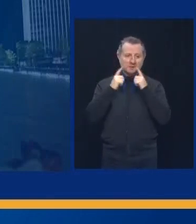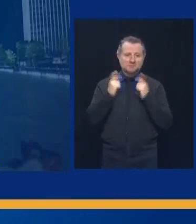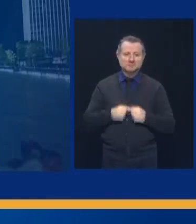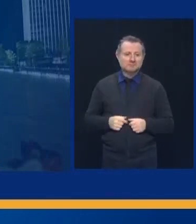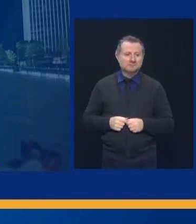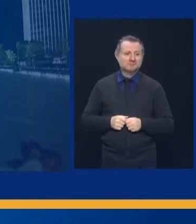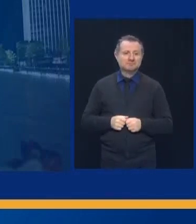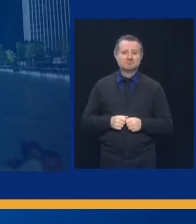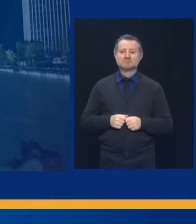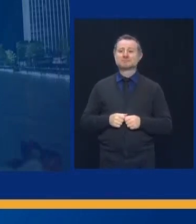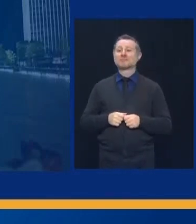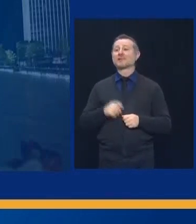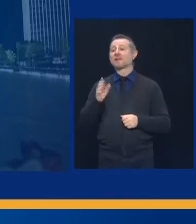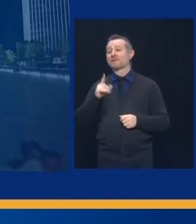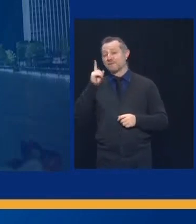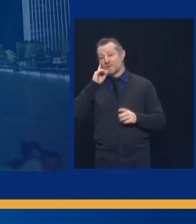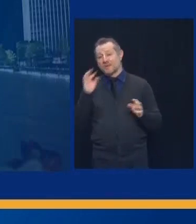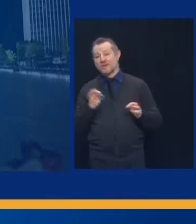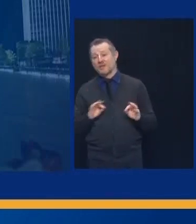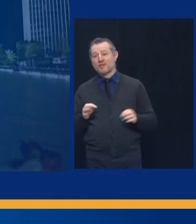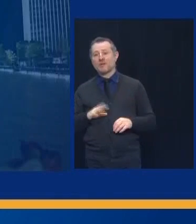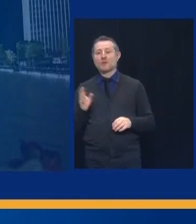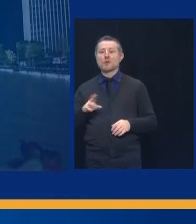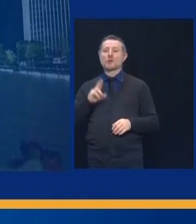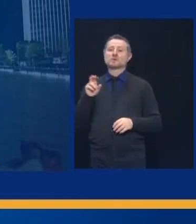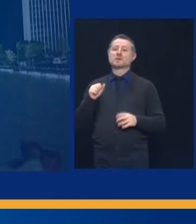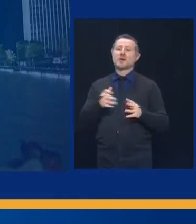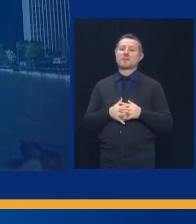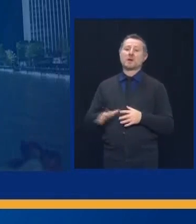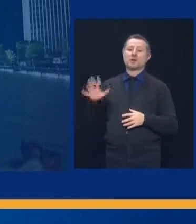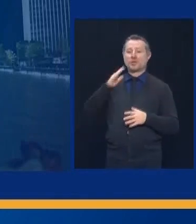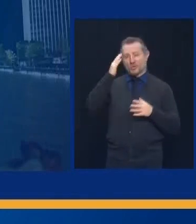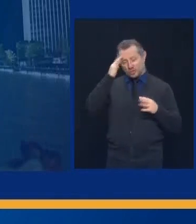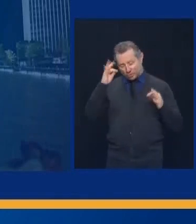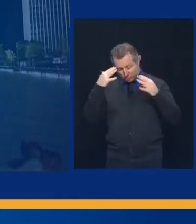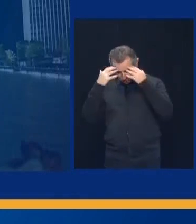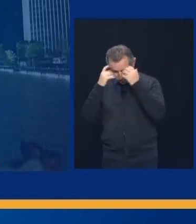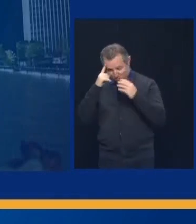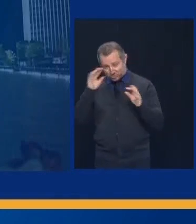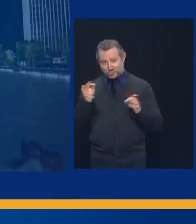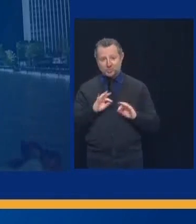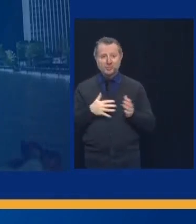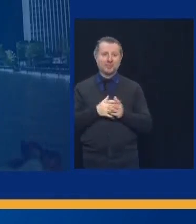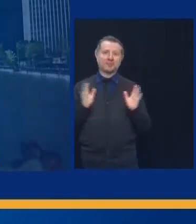AND THEY CARE ABOUT THEMSELVES. THAT'S WHY 98%, 99%.áuEAñ DON'T UNDERESTIMATE THE AMERICAN